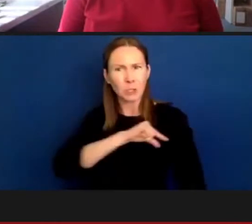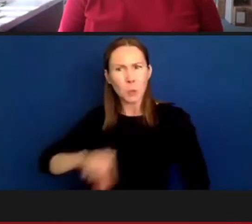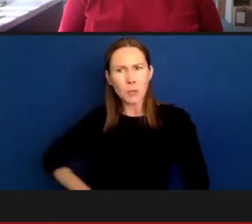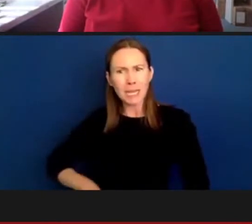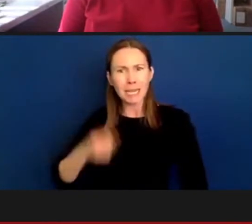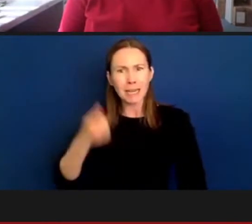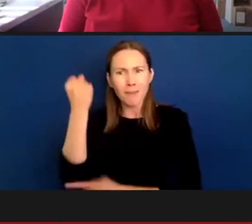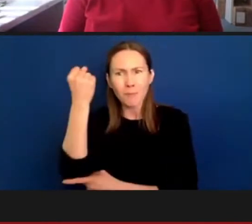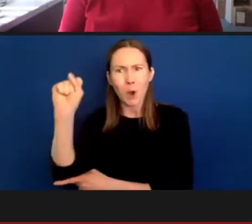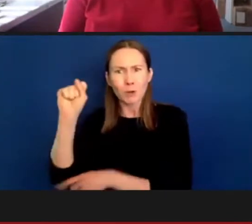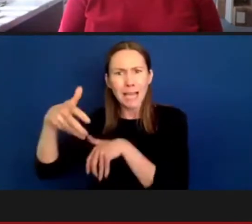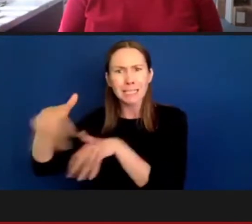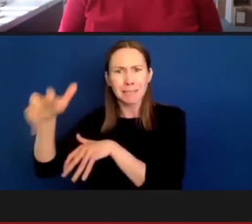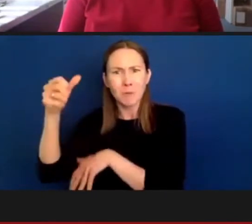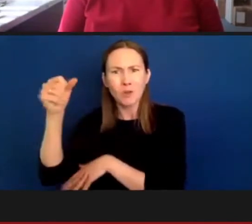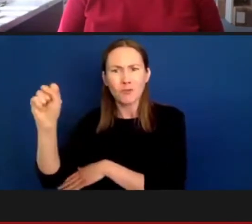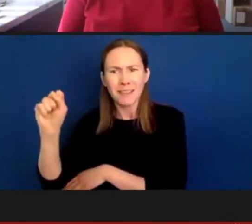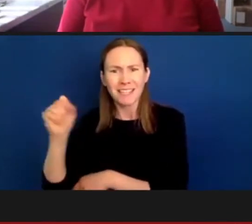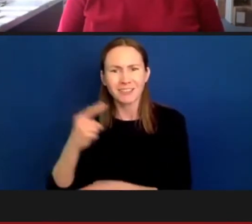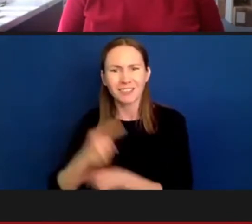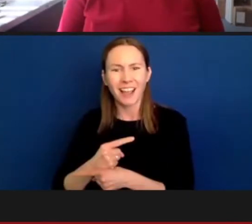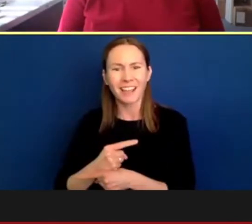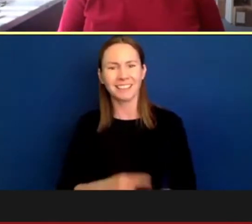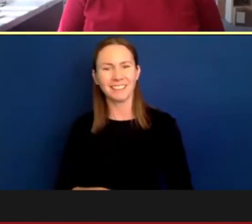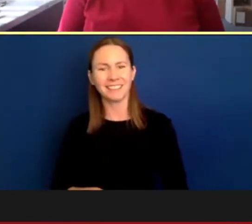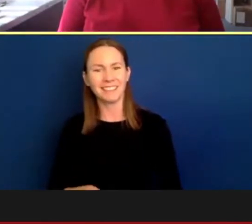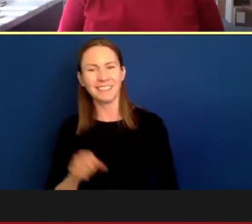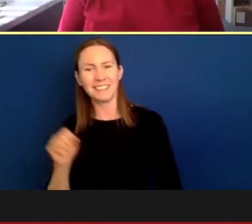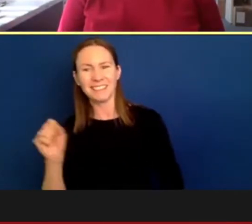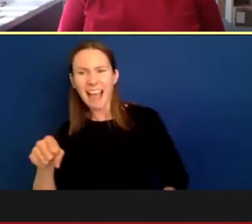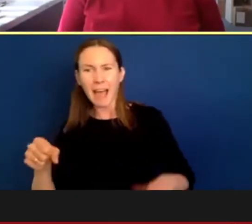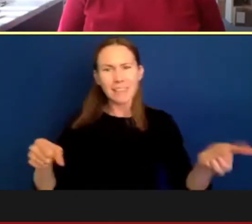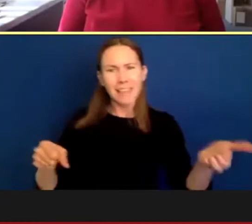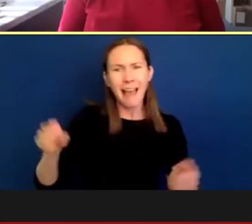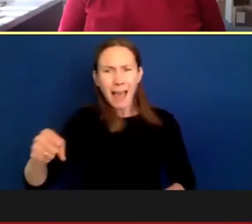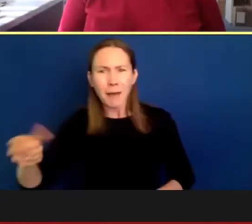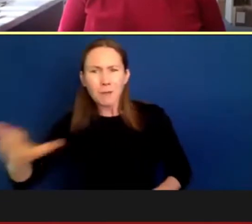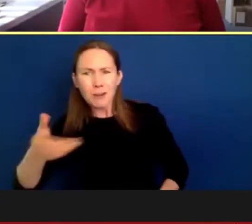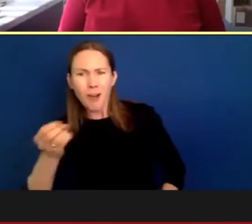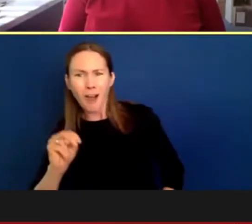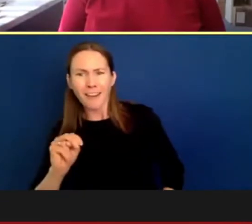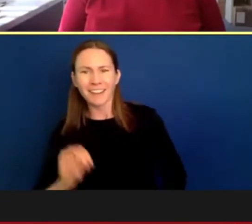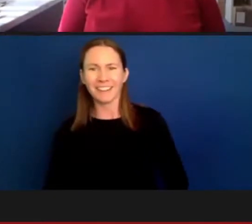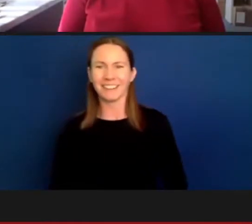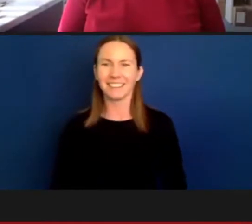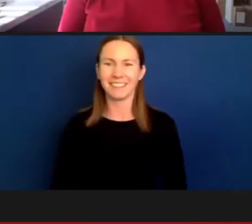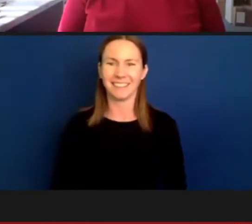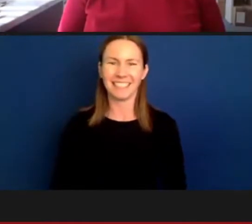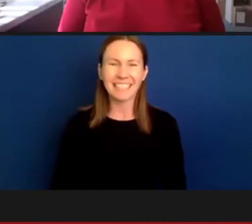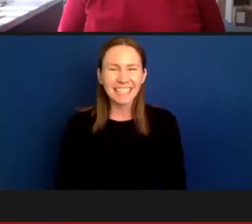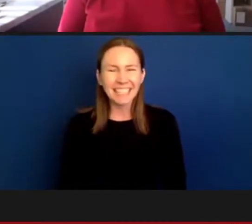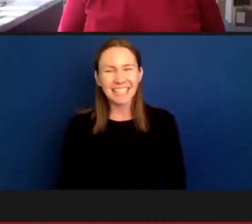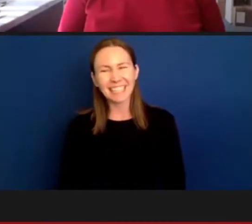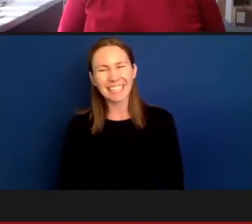Bring her on! She would be perfect!